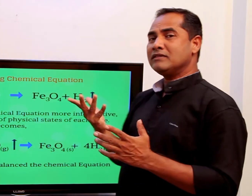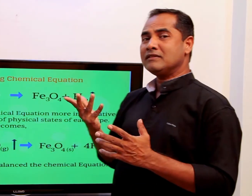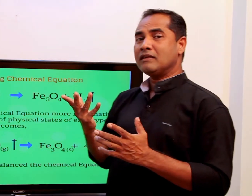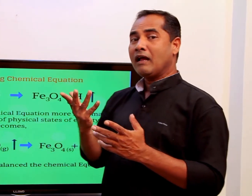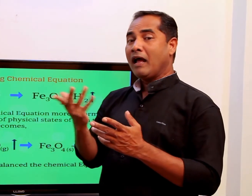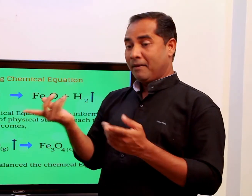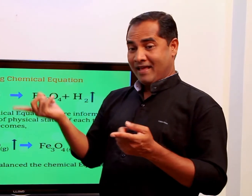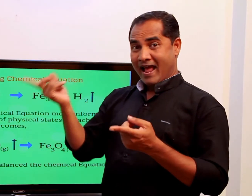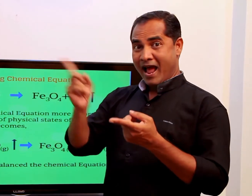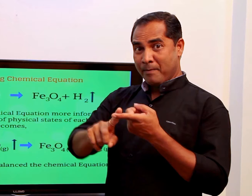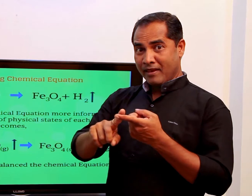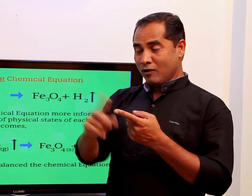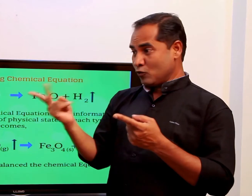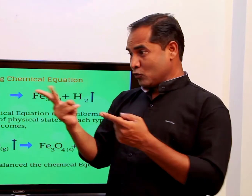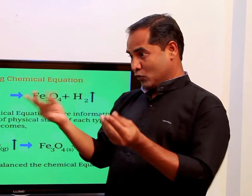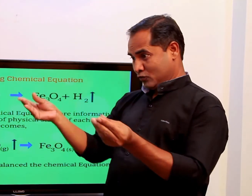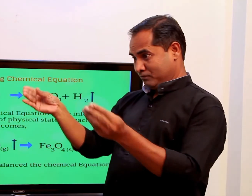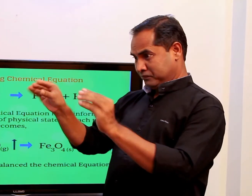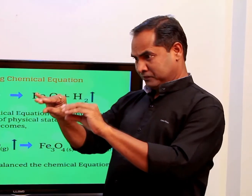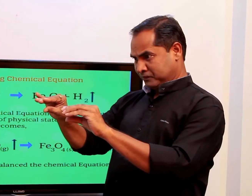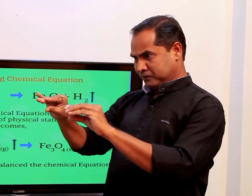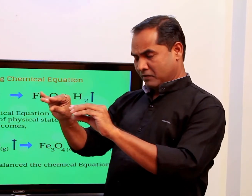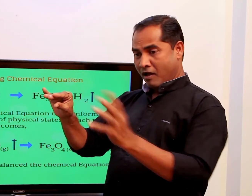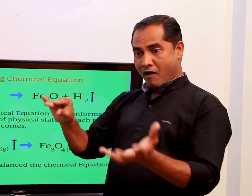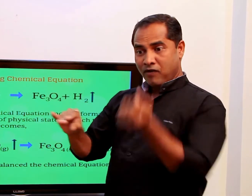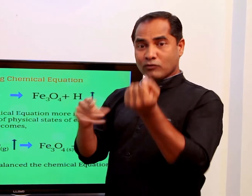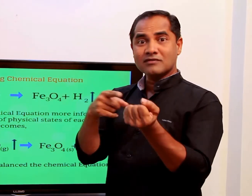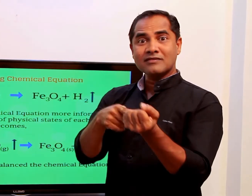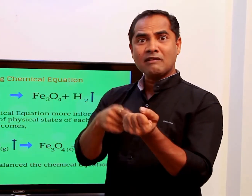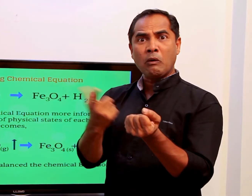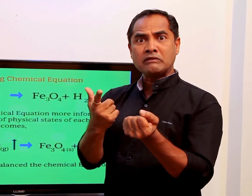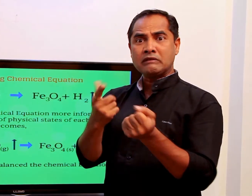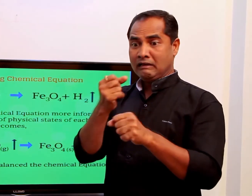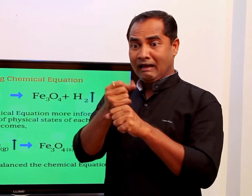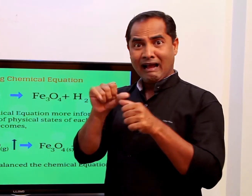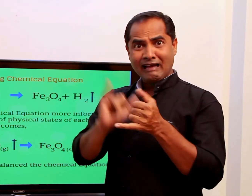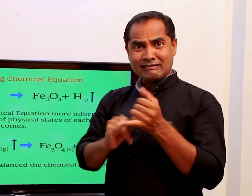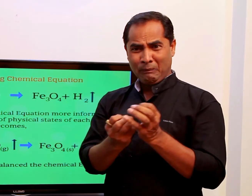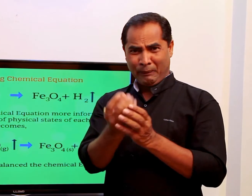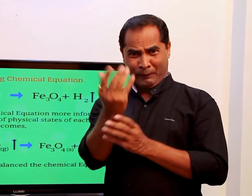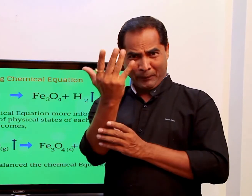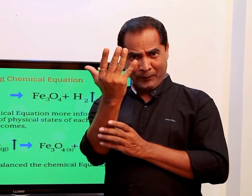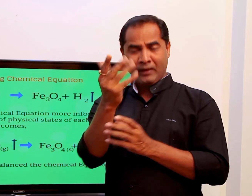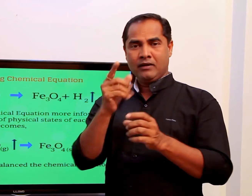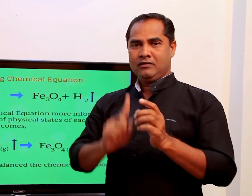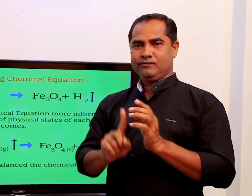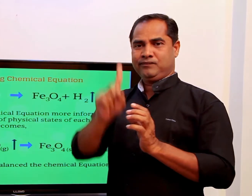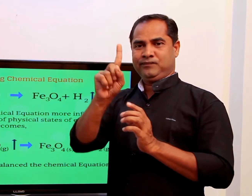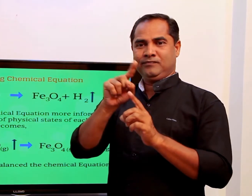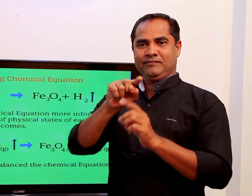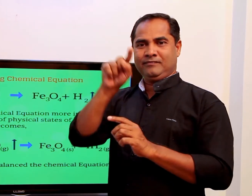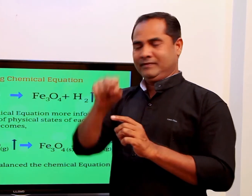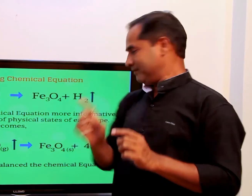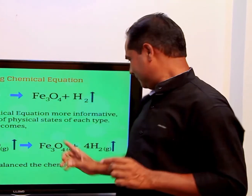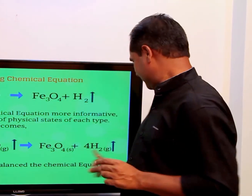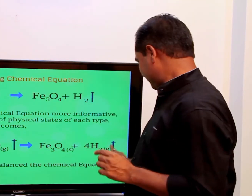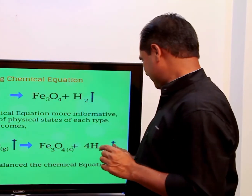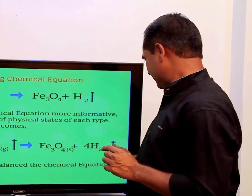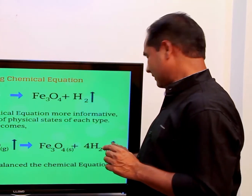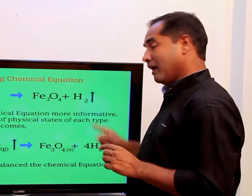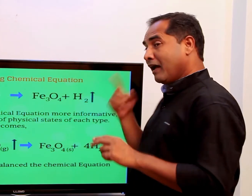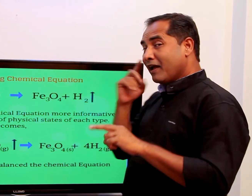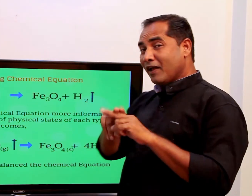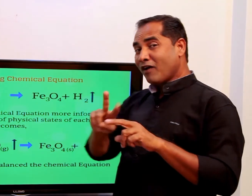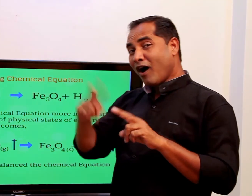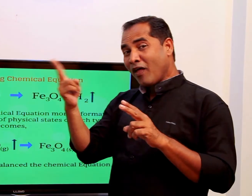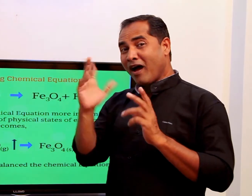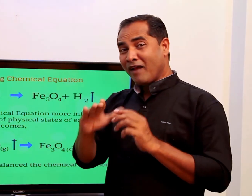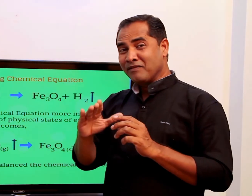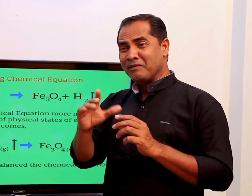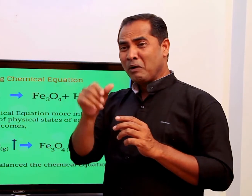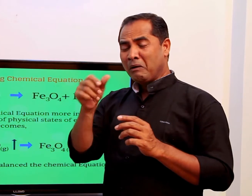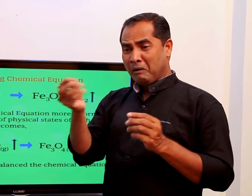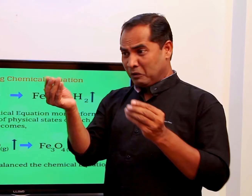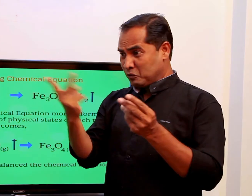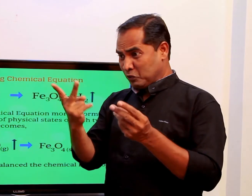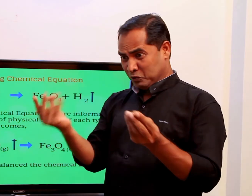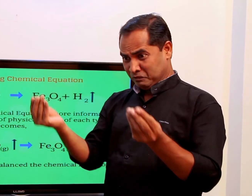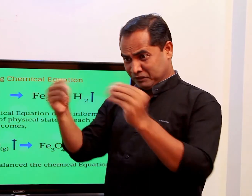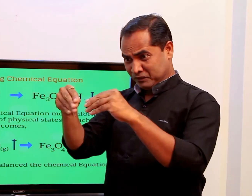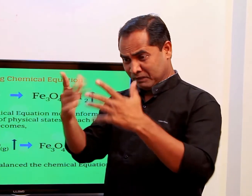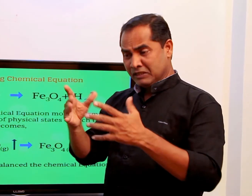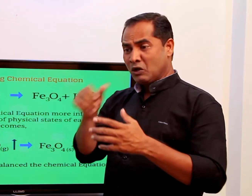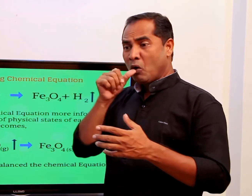pointing upwards shows when two chemicals react - a gas is emitted. There could be other notations